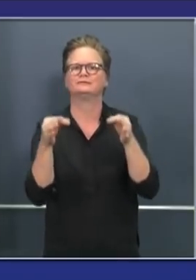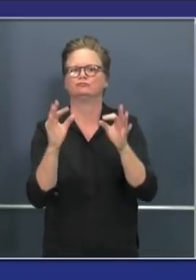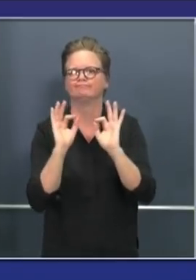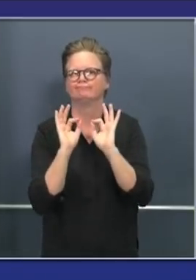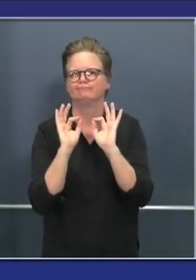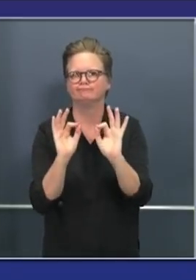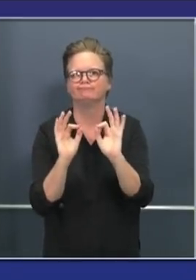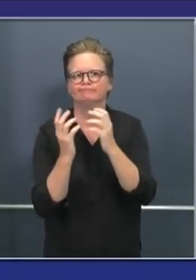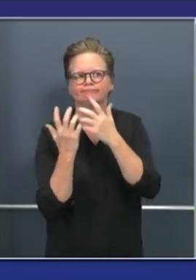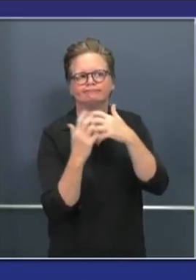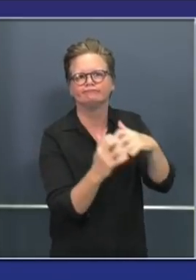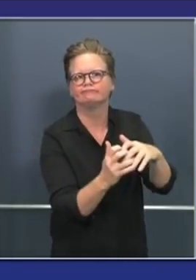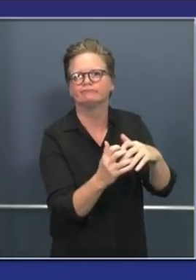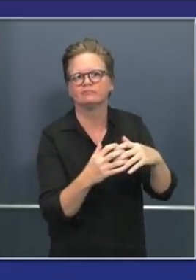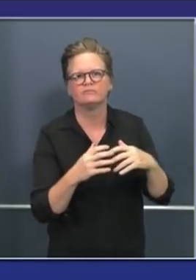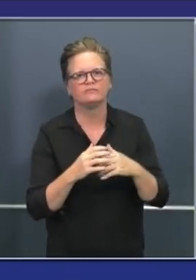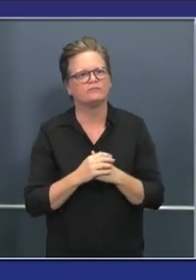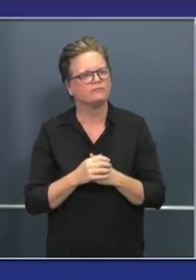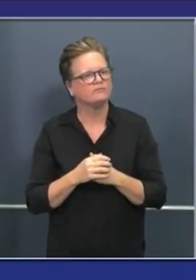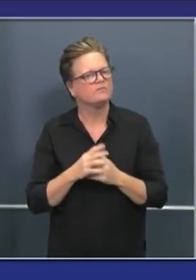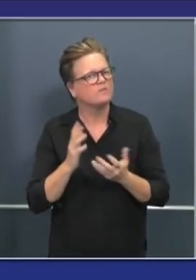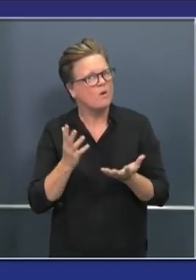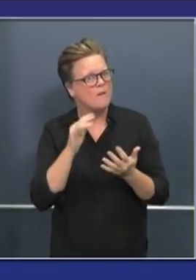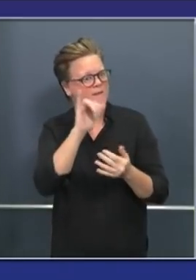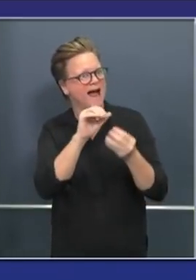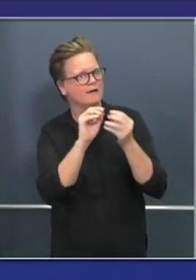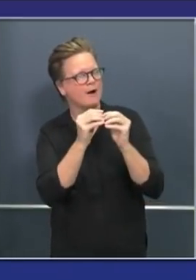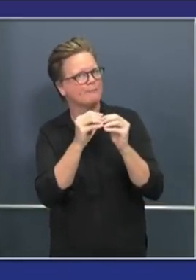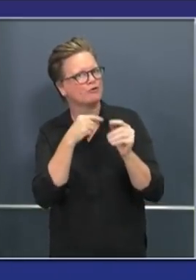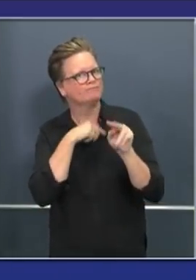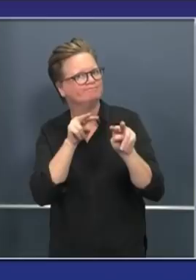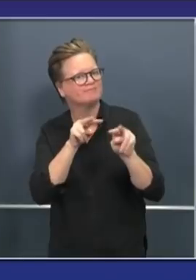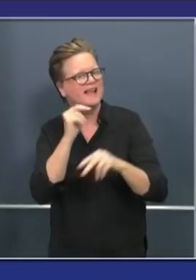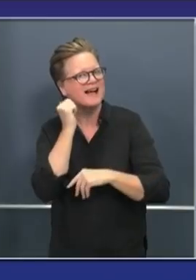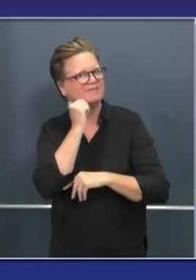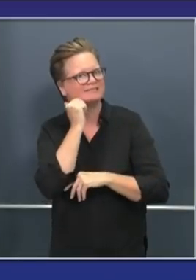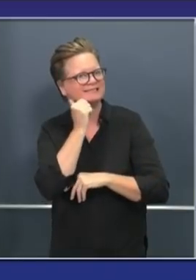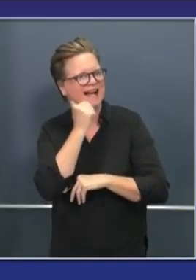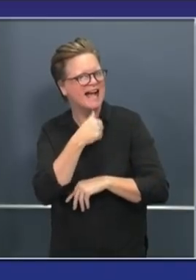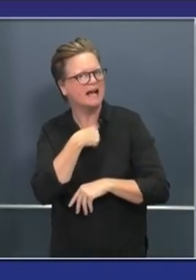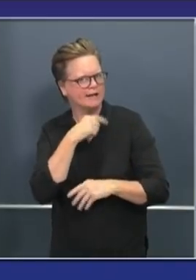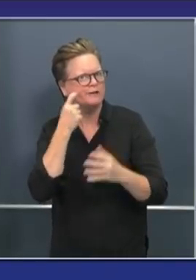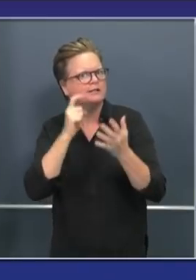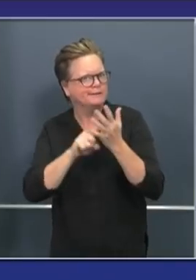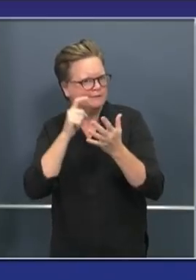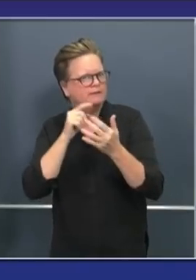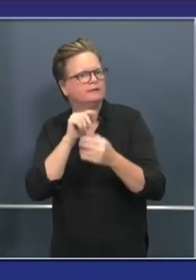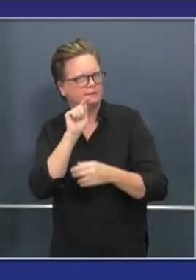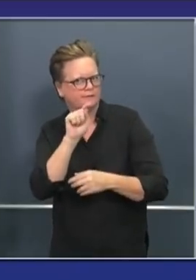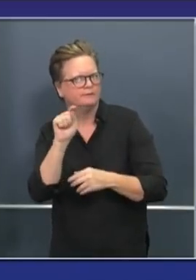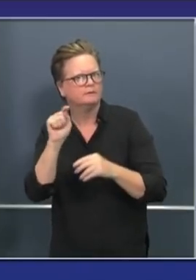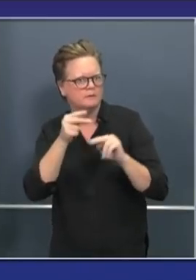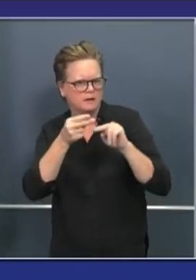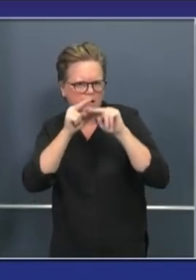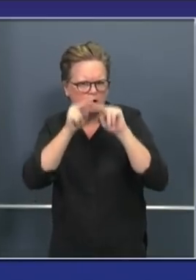THOSE CITIZENS IN THAT COUNTY AND WHO ARE THROUGHOUT THE STATE. WE UPDATE THIS DAILY AND